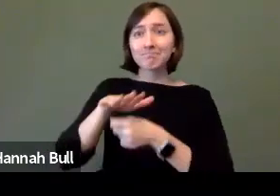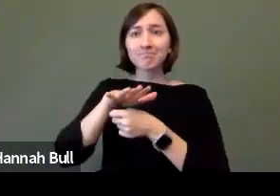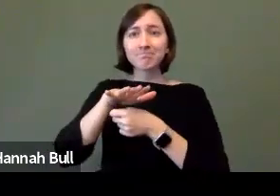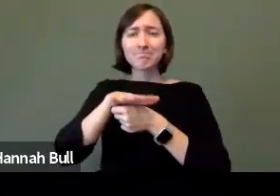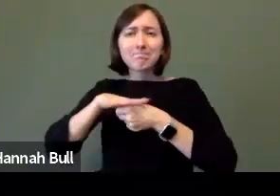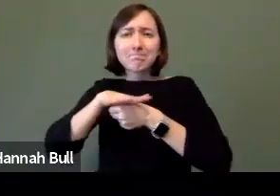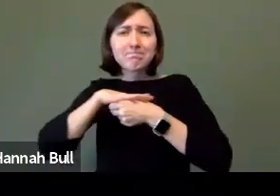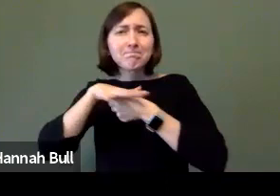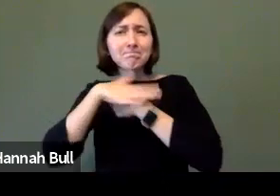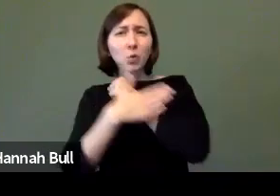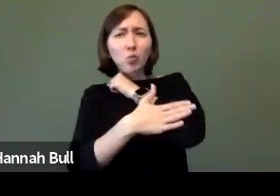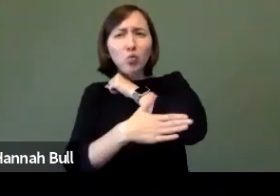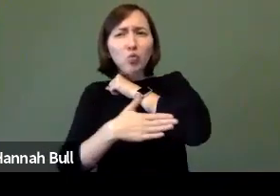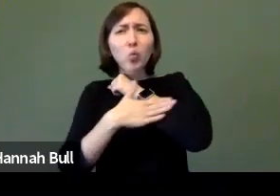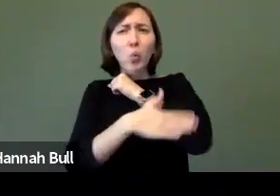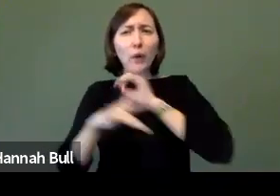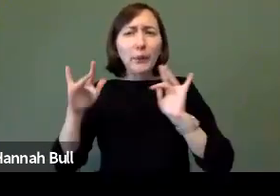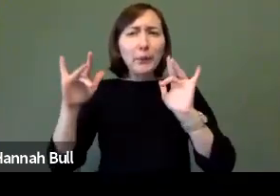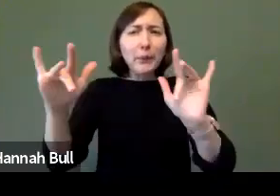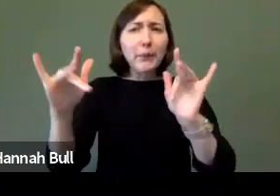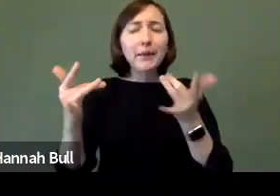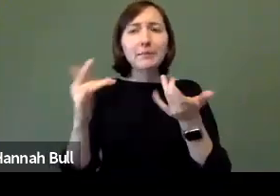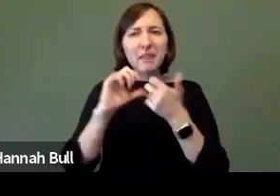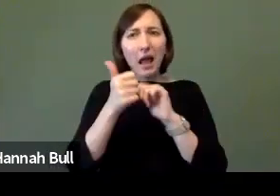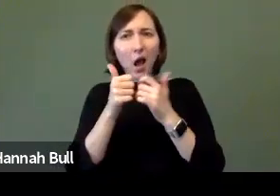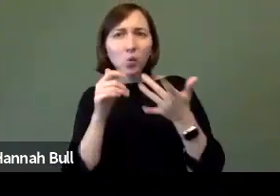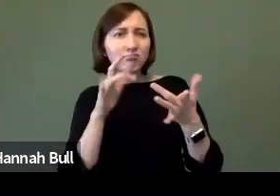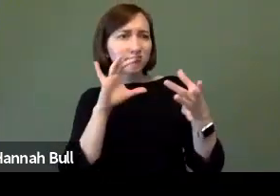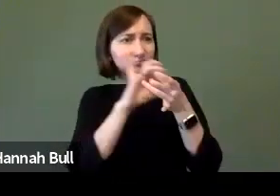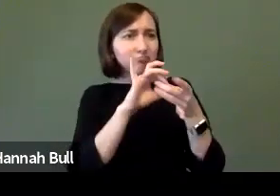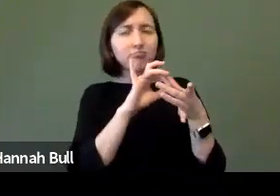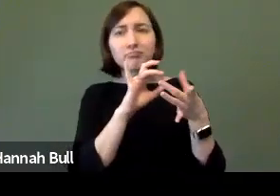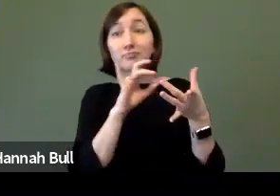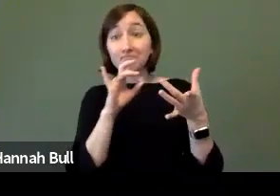are now commonly being used. Video calling platforms are now being used more often.